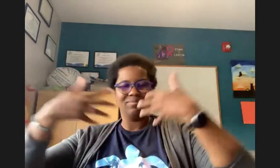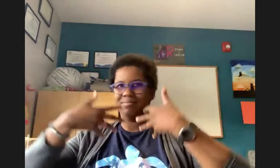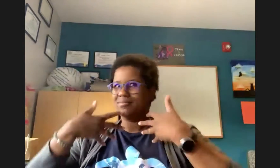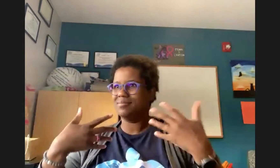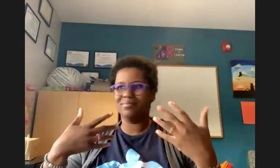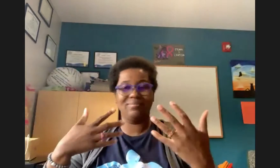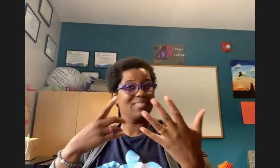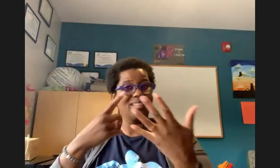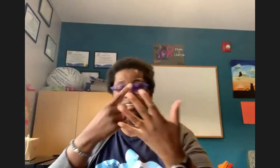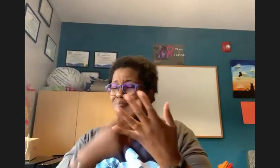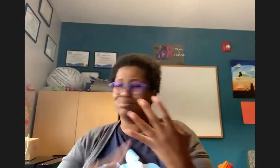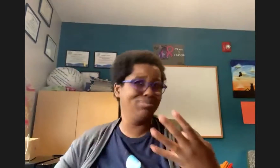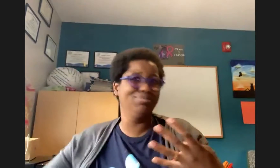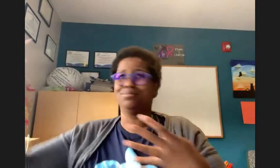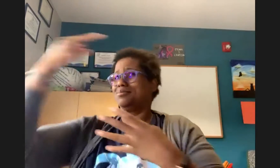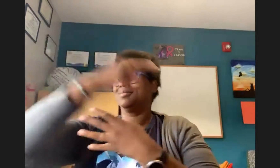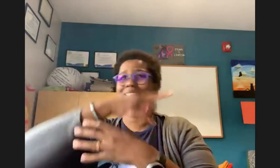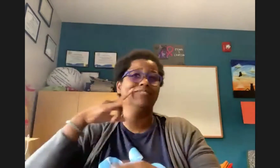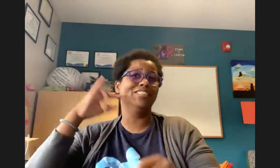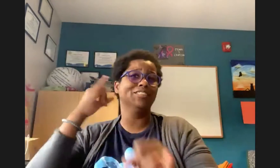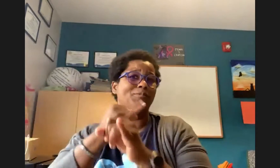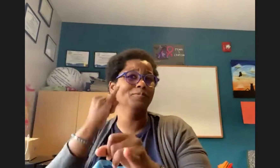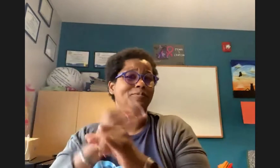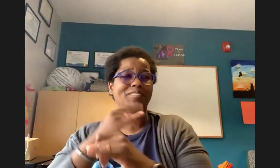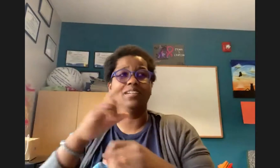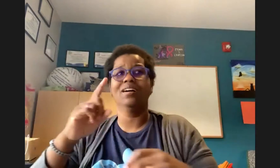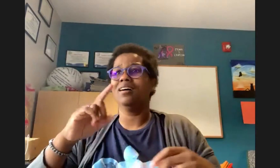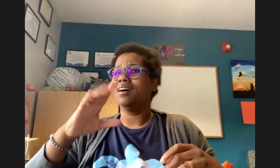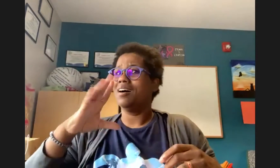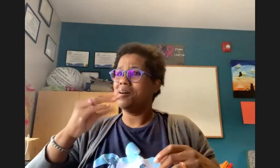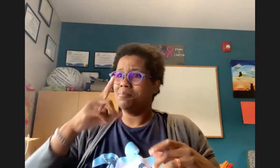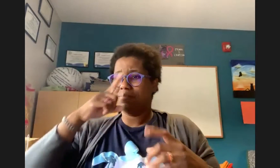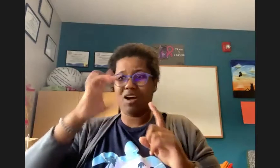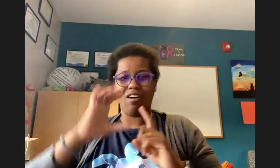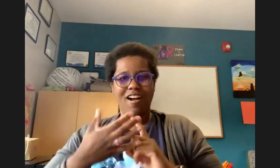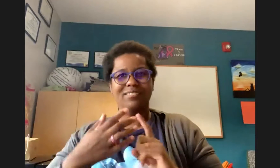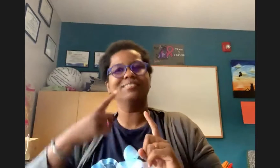So many benefits from being in a Deaf signing-rich environment.